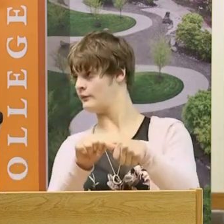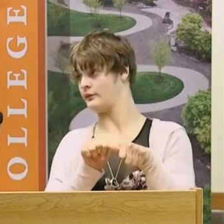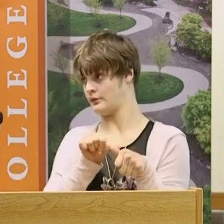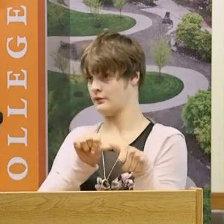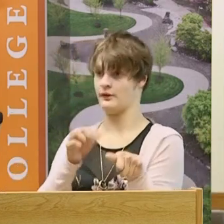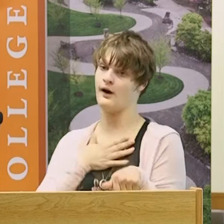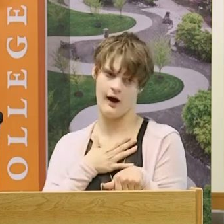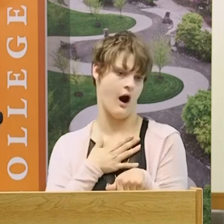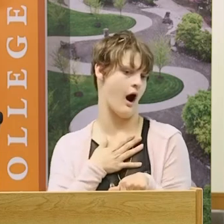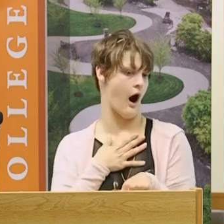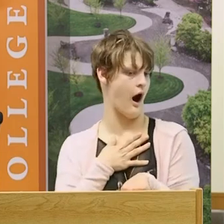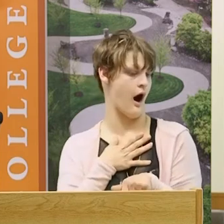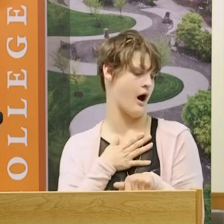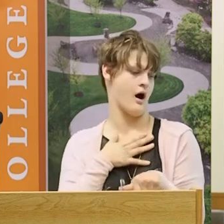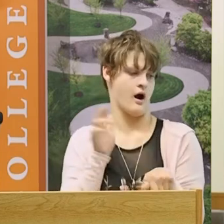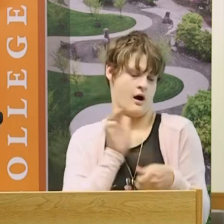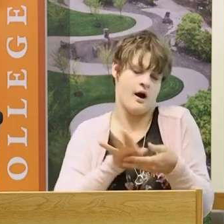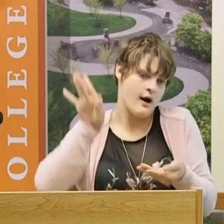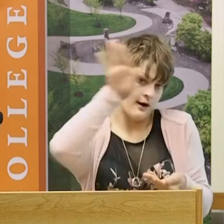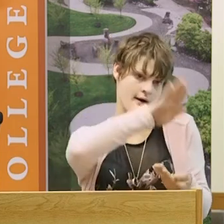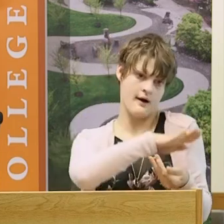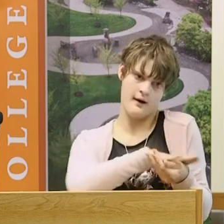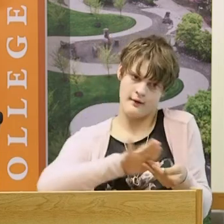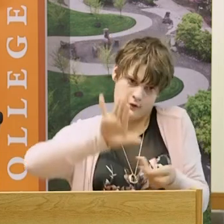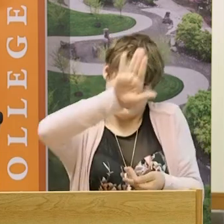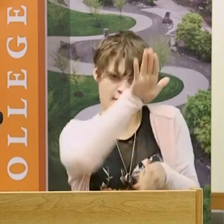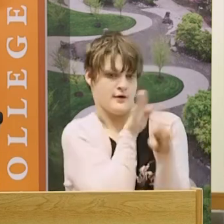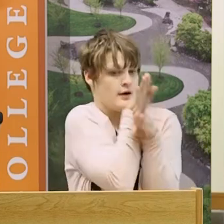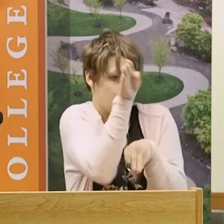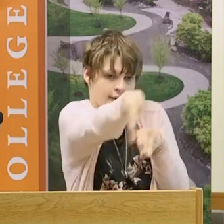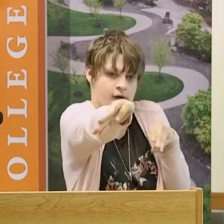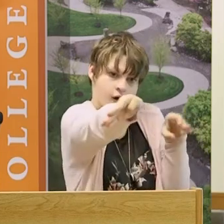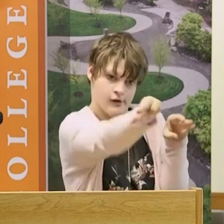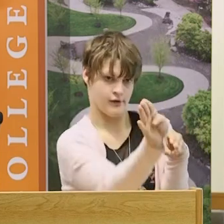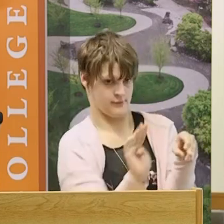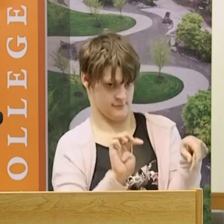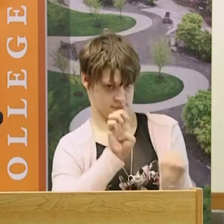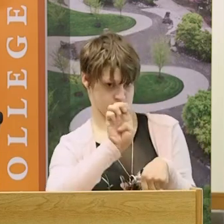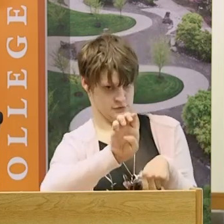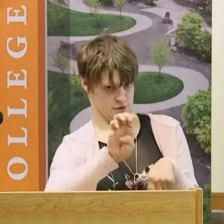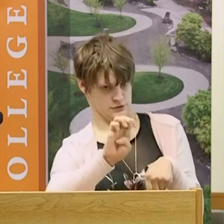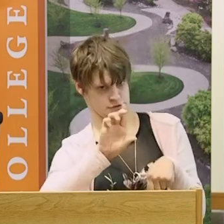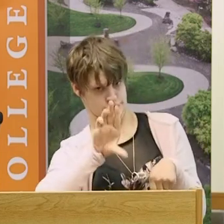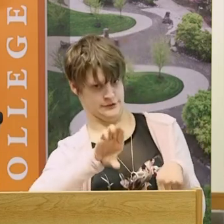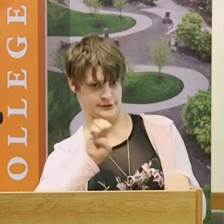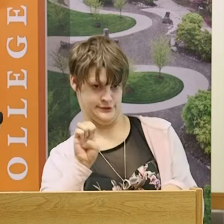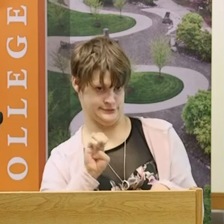here and persevered to achieve my college dreams,